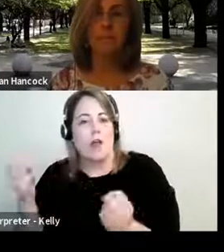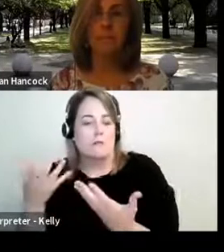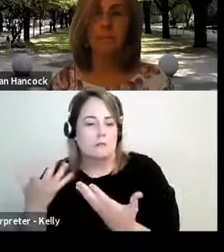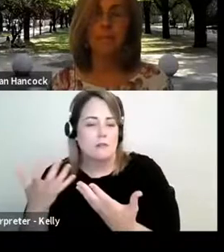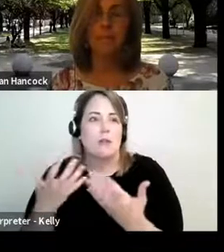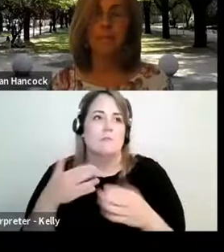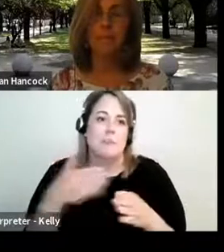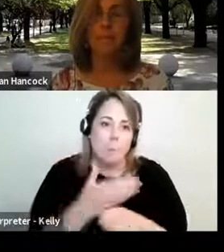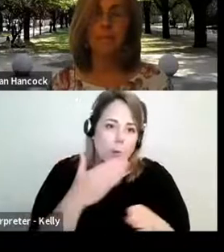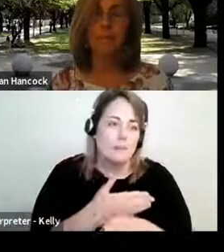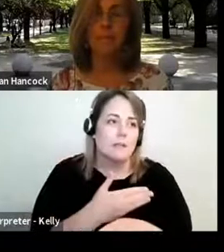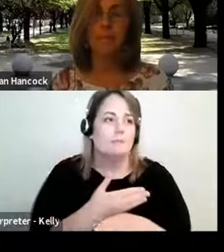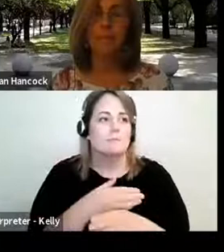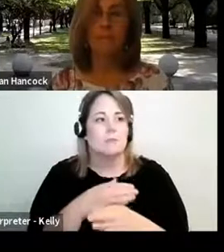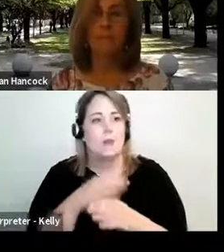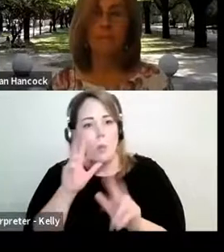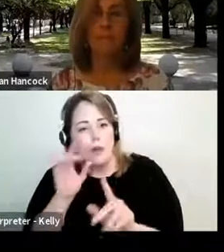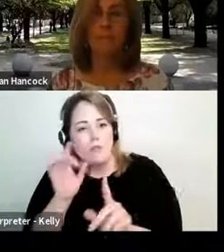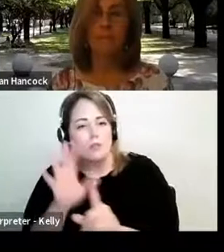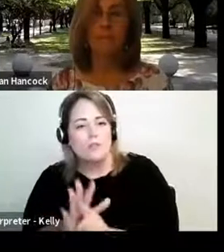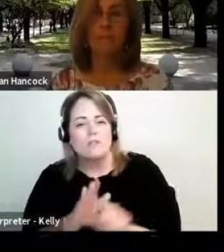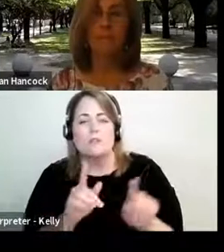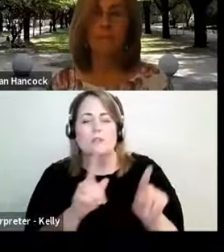looking after yourself, so there's lots of different pockets of information